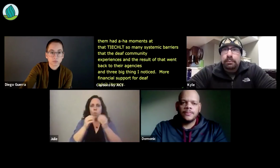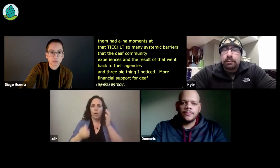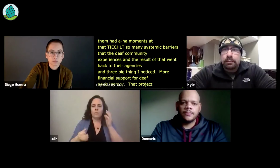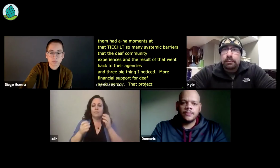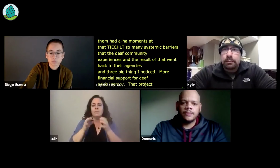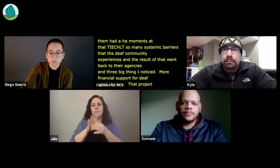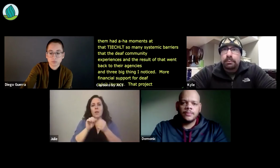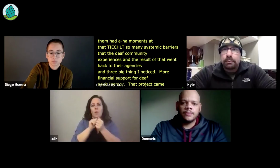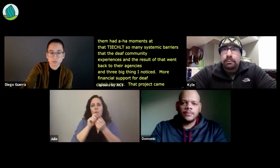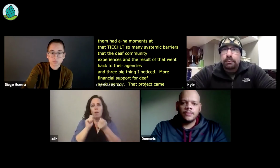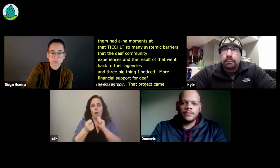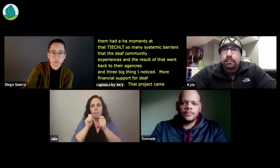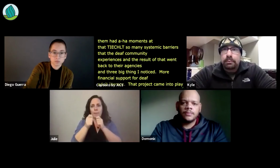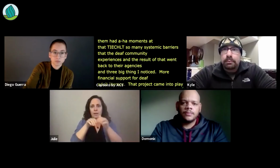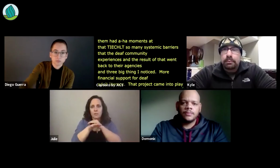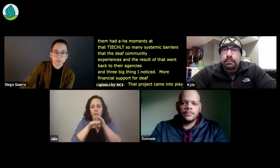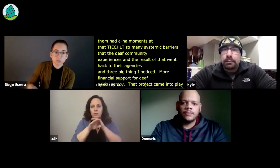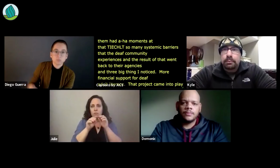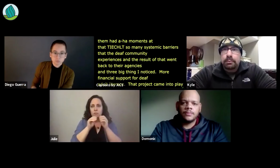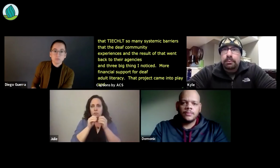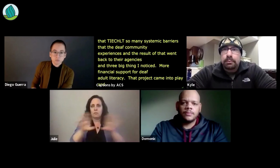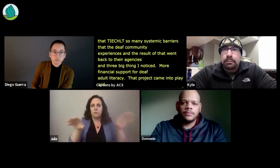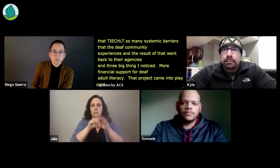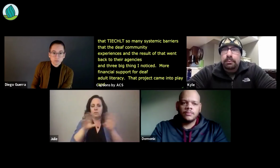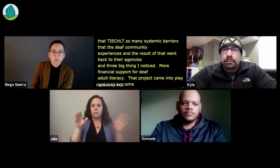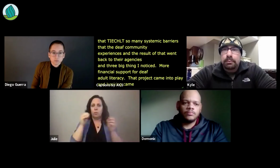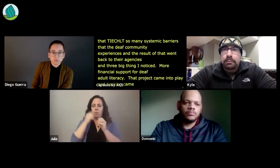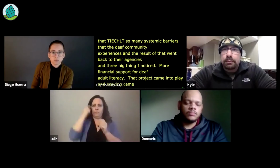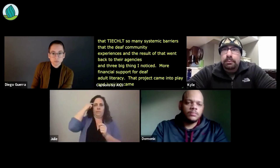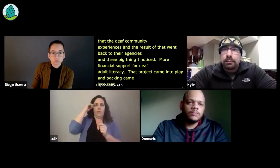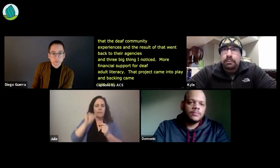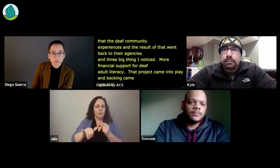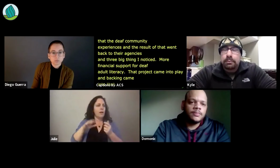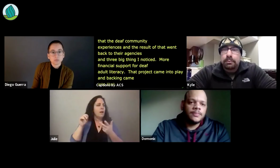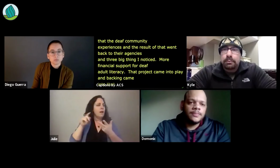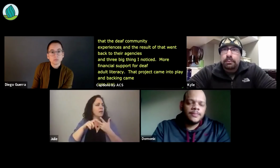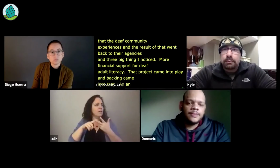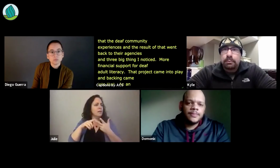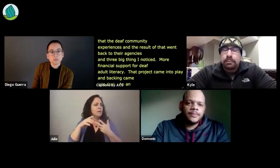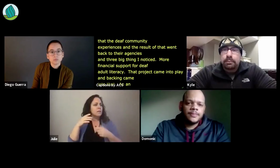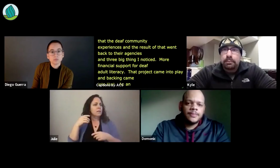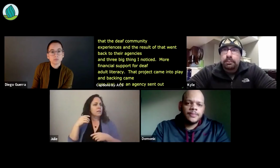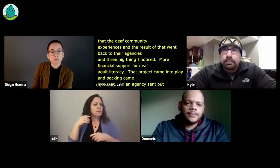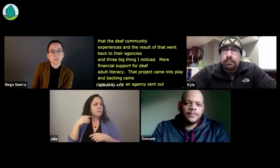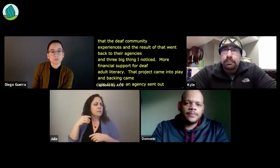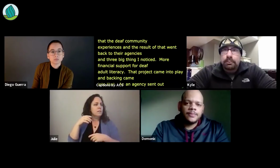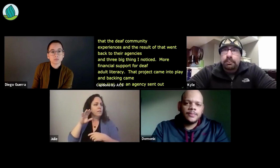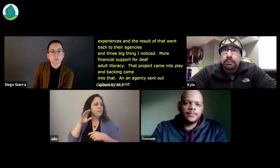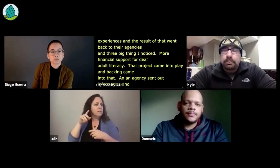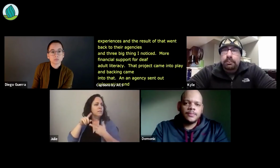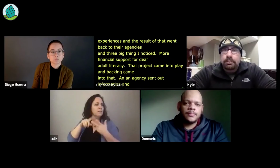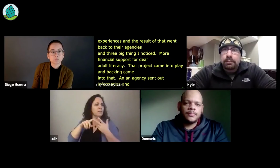information, but now it was more about accommodations and access. They were more thoughtful about that in sending that information out.